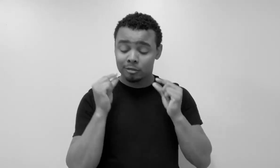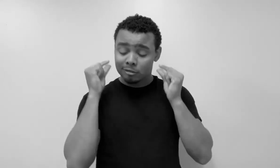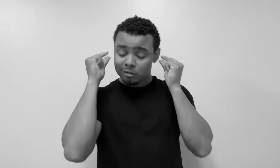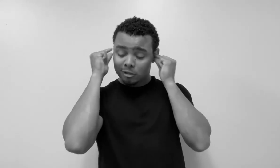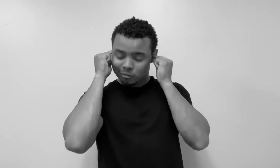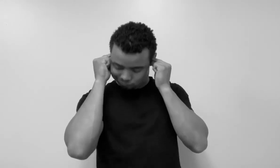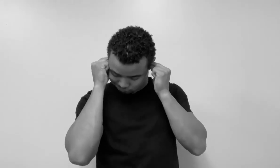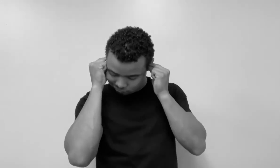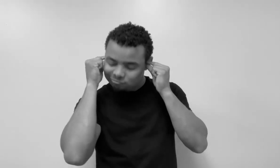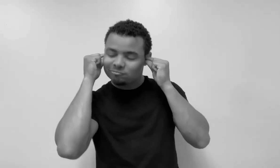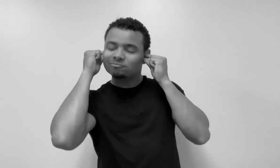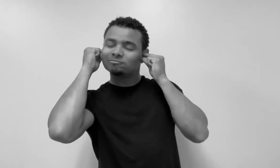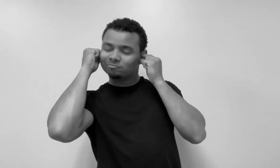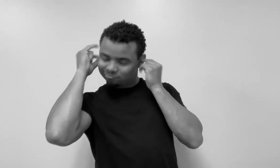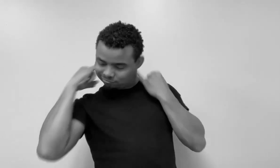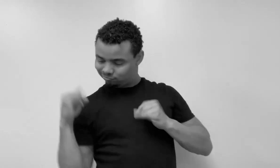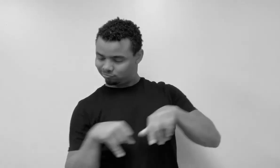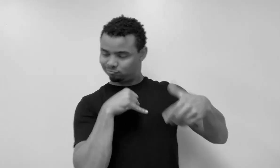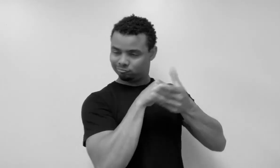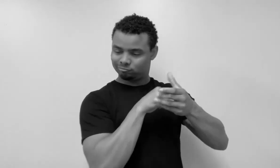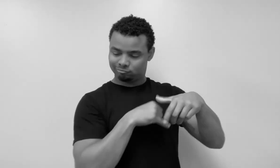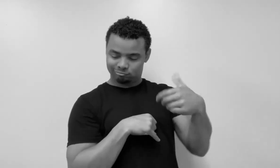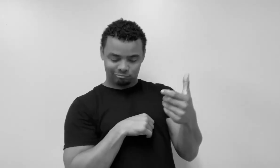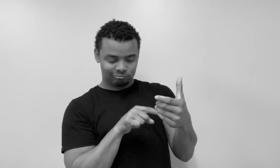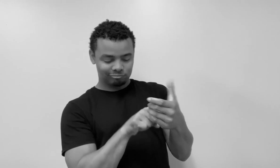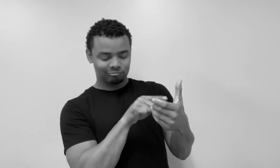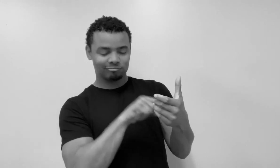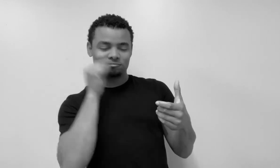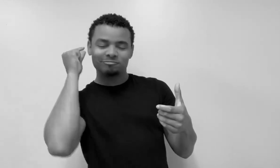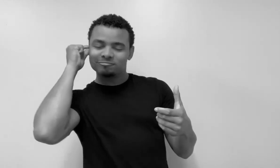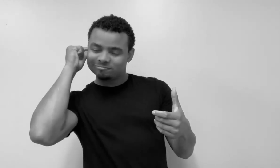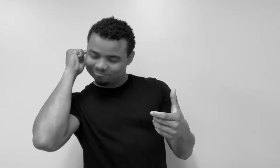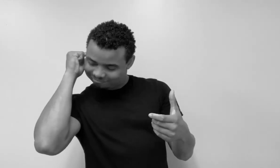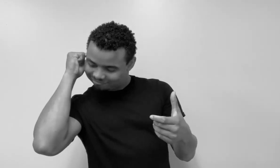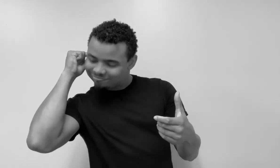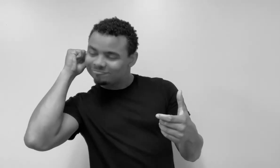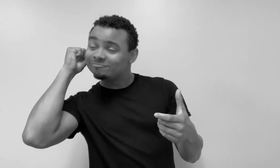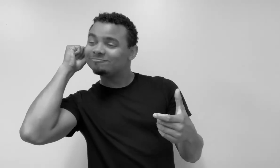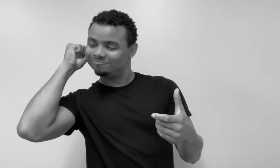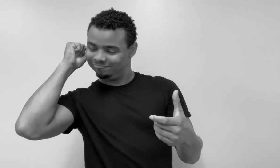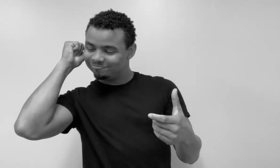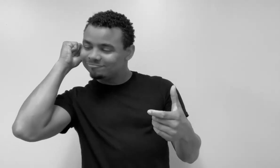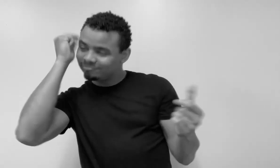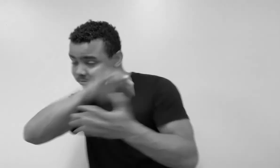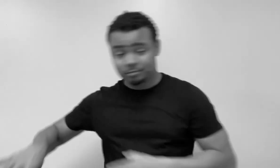ACQUIRED HUMAN MALE NONE EVIDENT